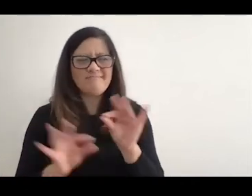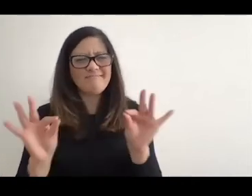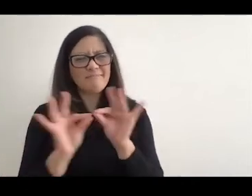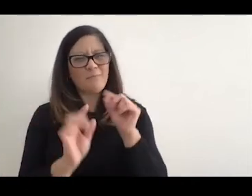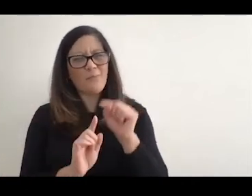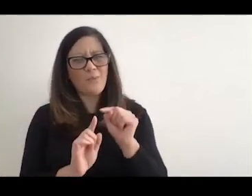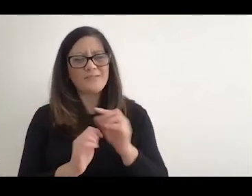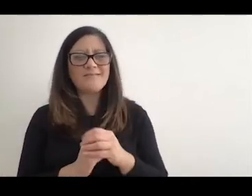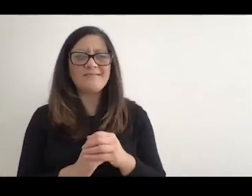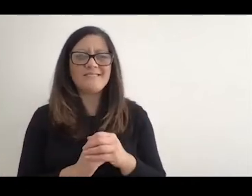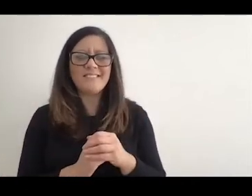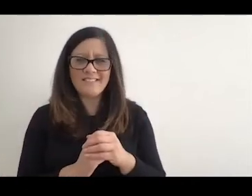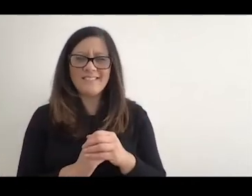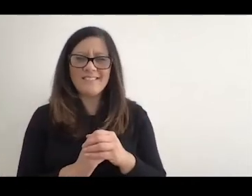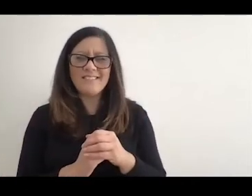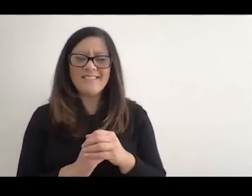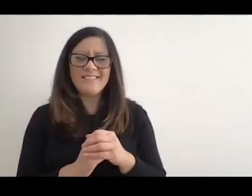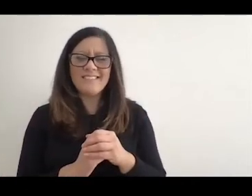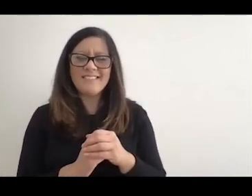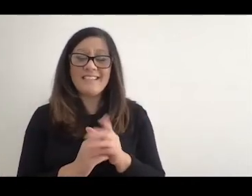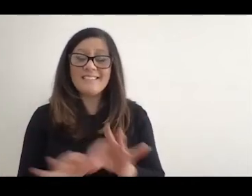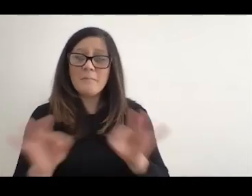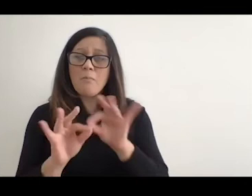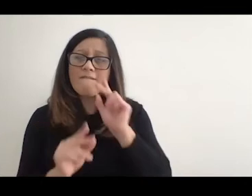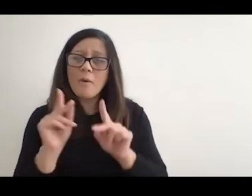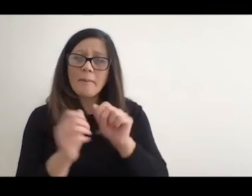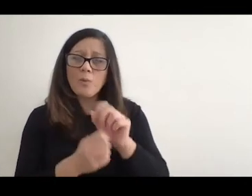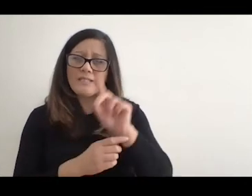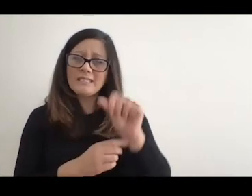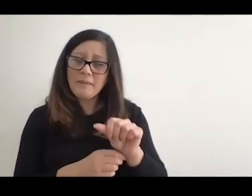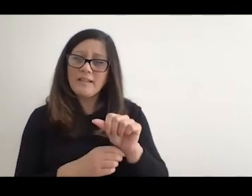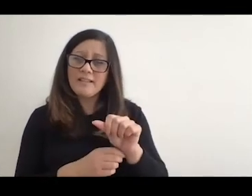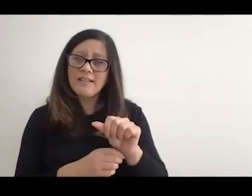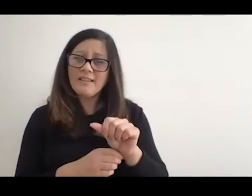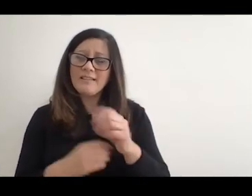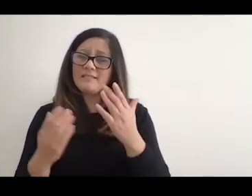just important as a function. But it's important for